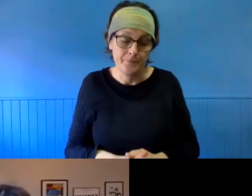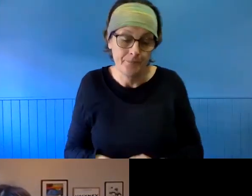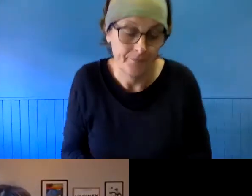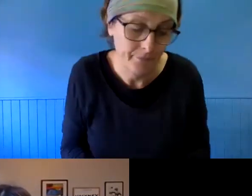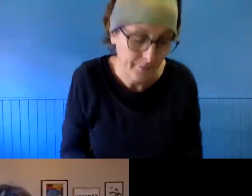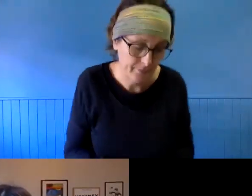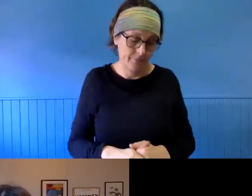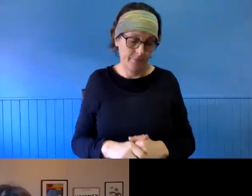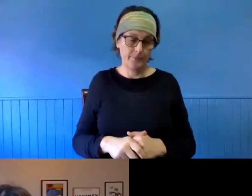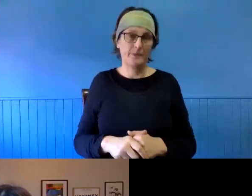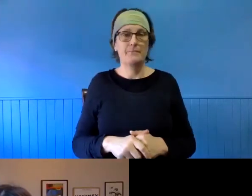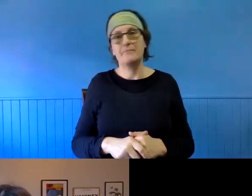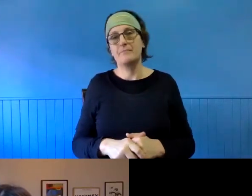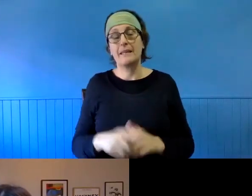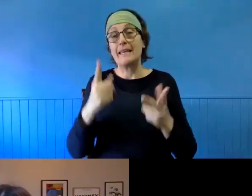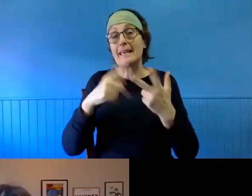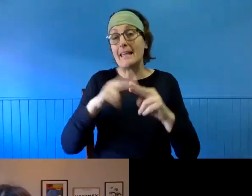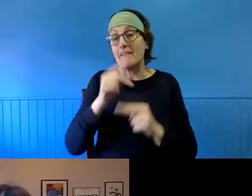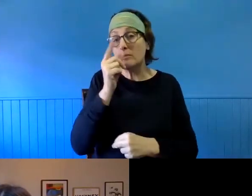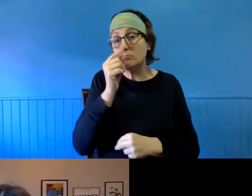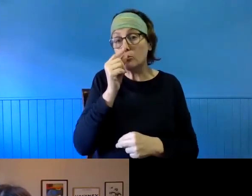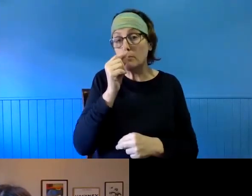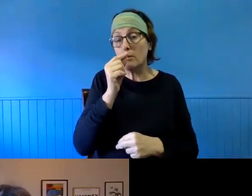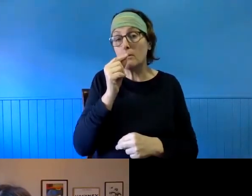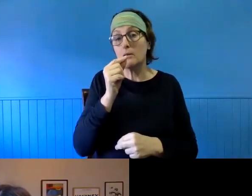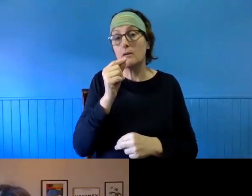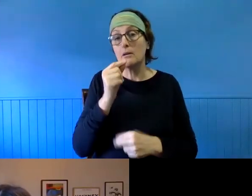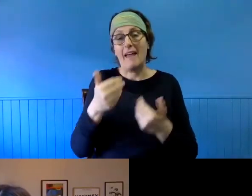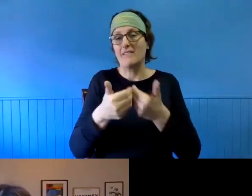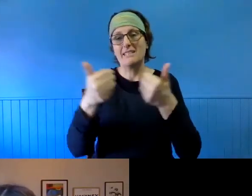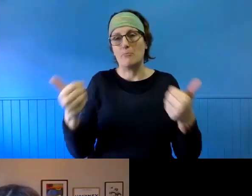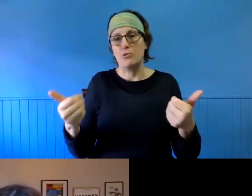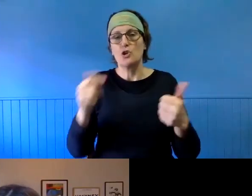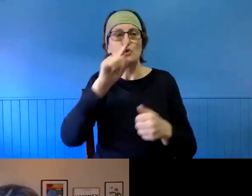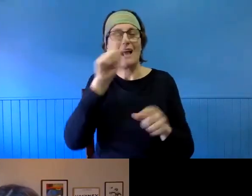the best case scenario, if possible, that those two be separated. That